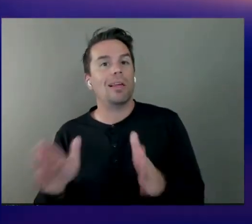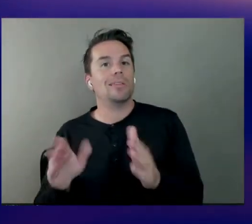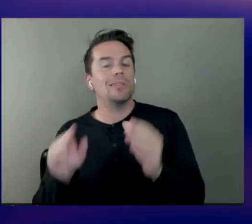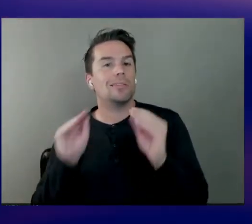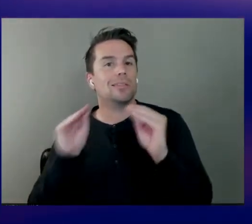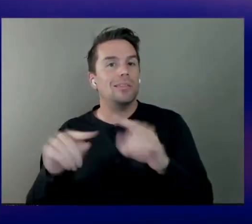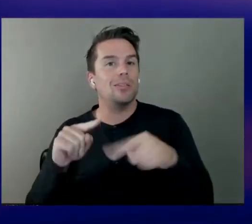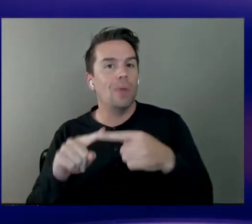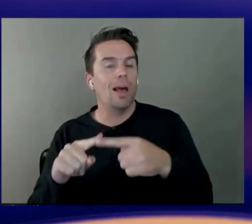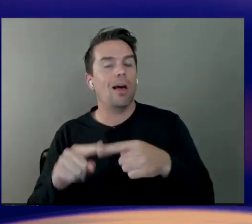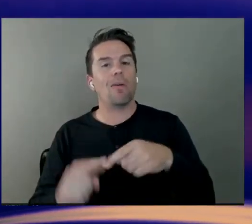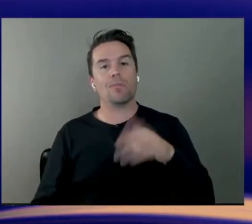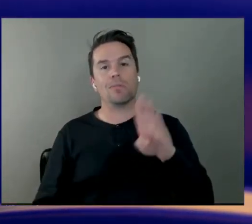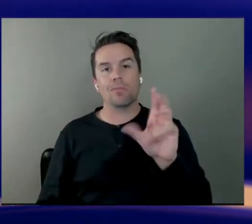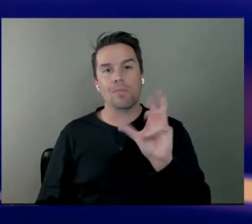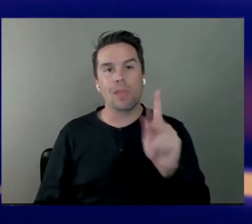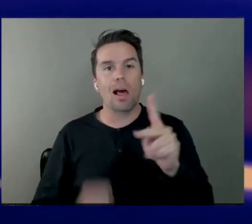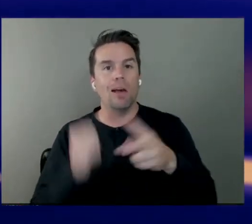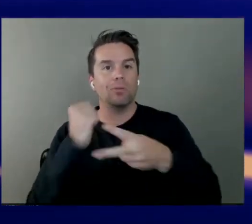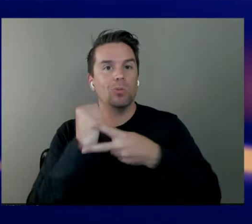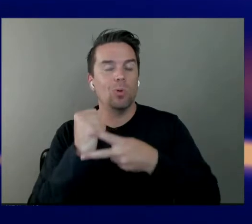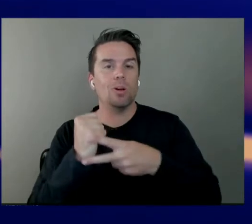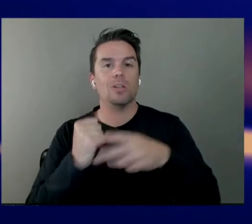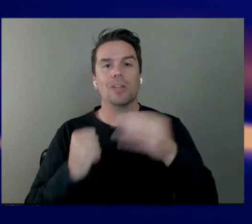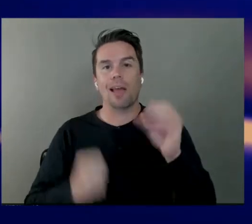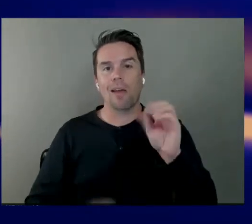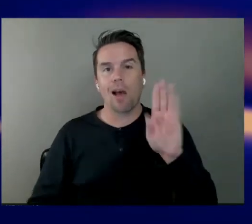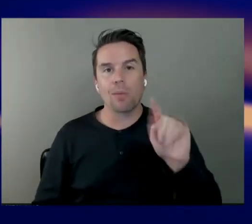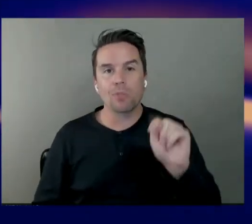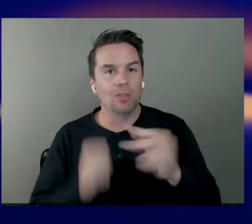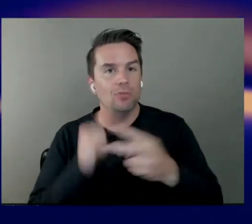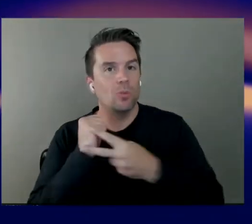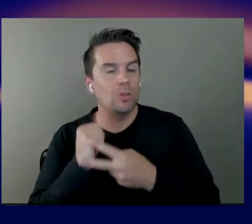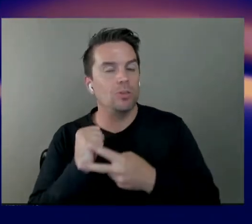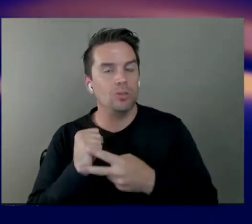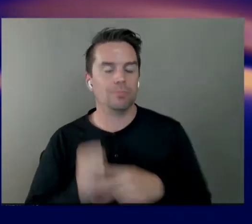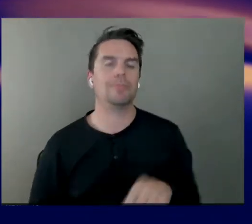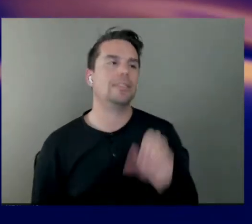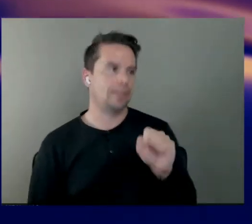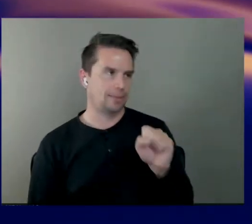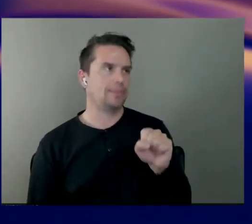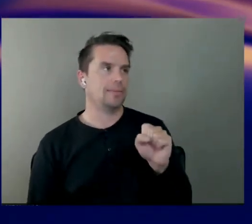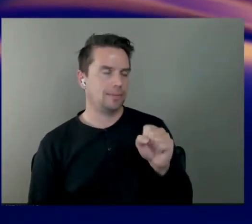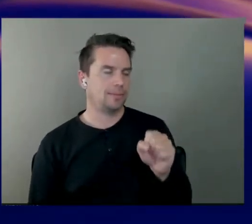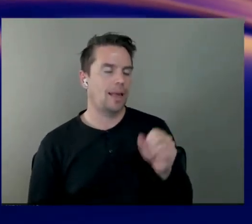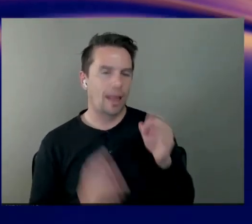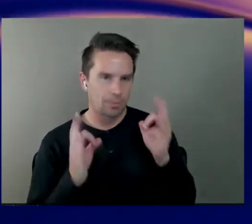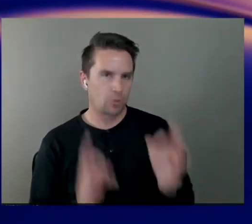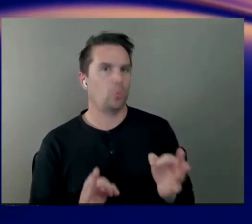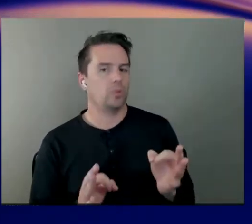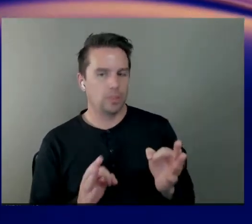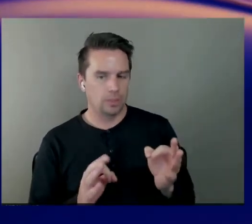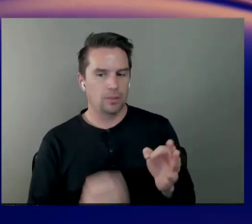things like object storage." Absolutely, absolutely, that's the approach